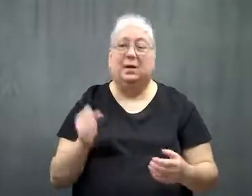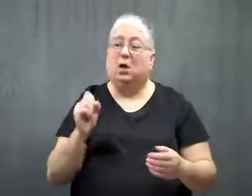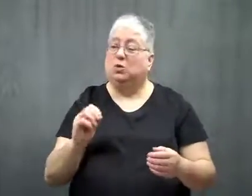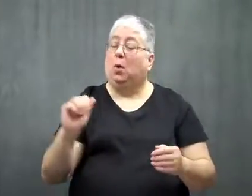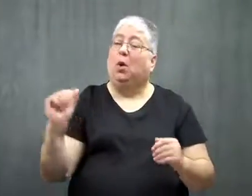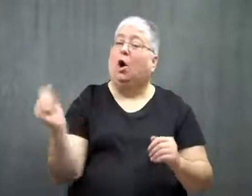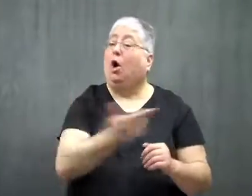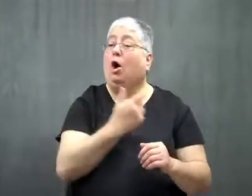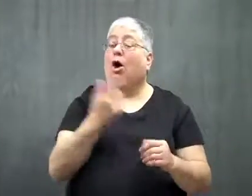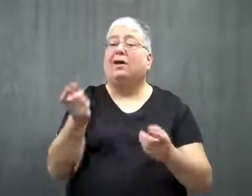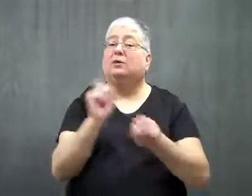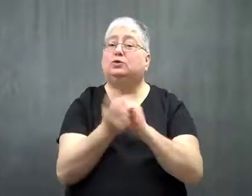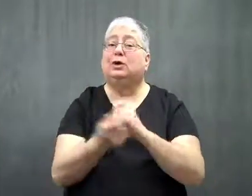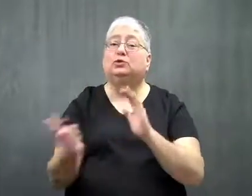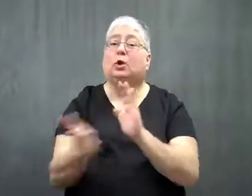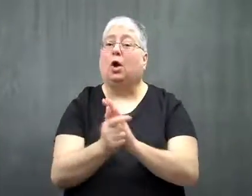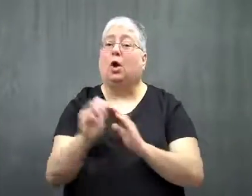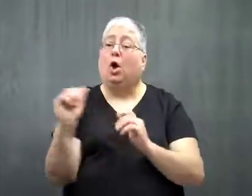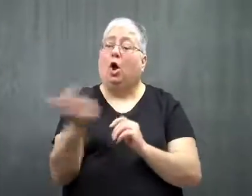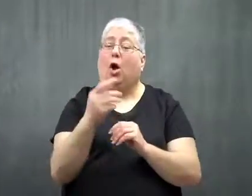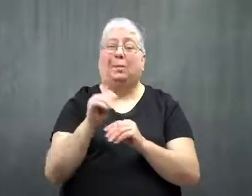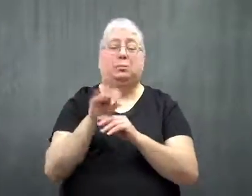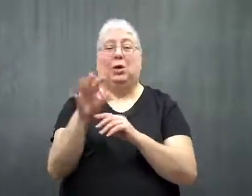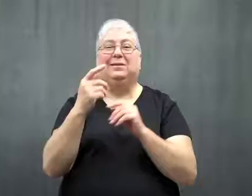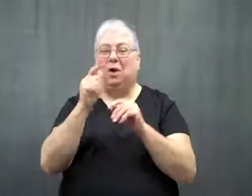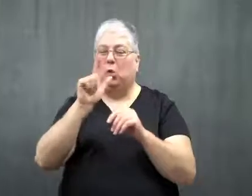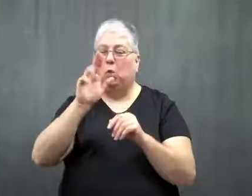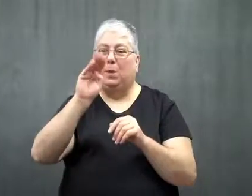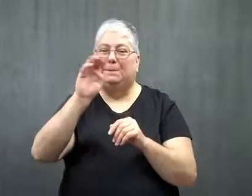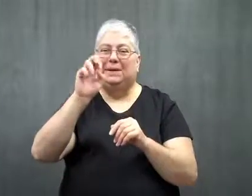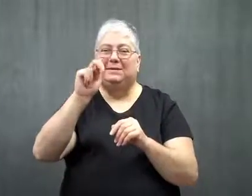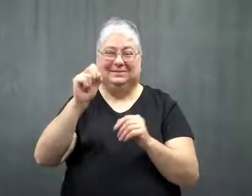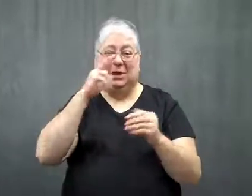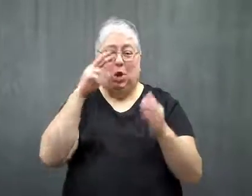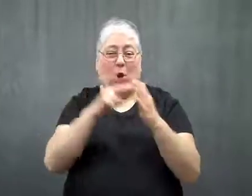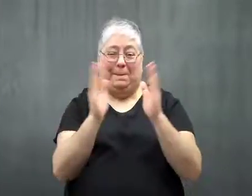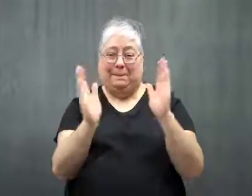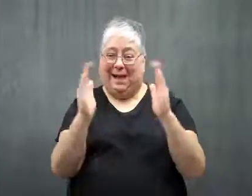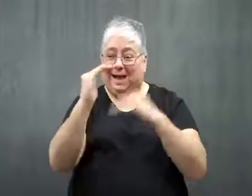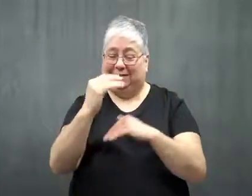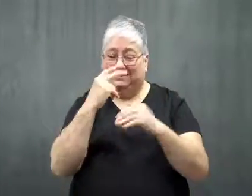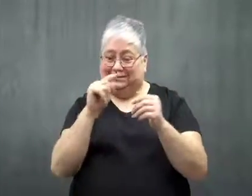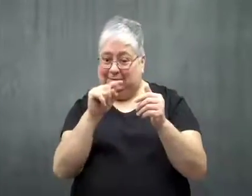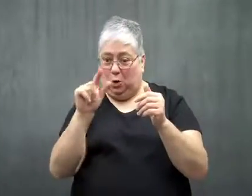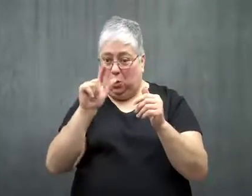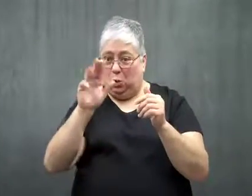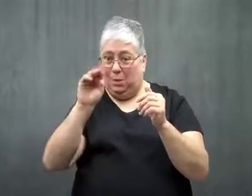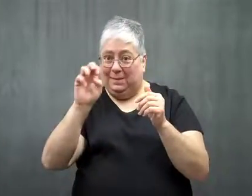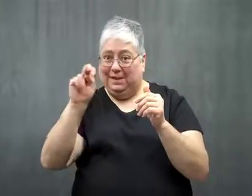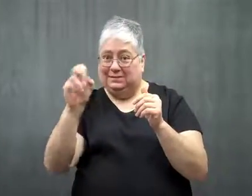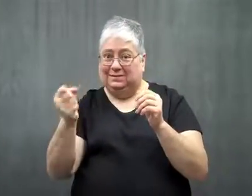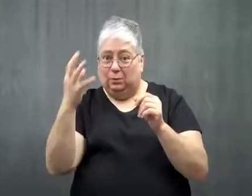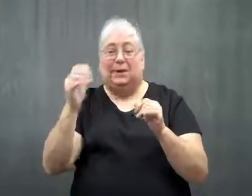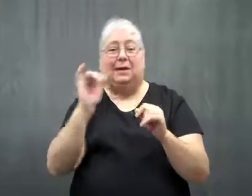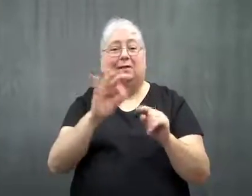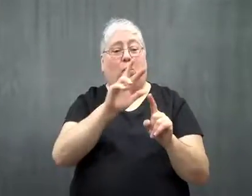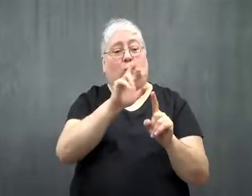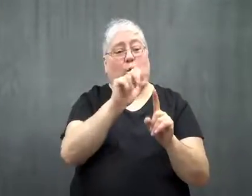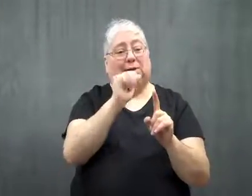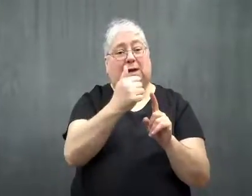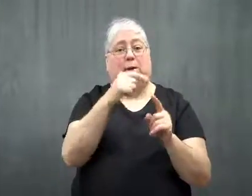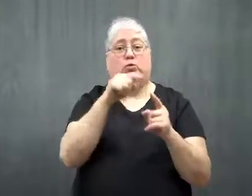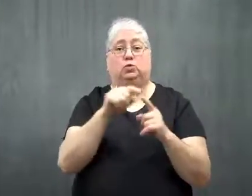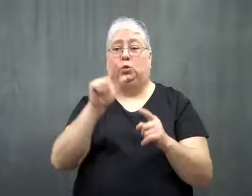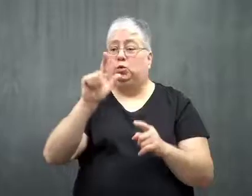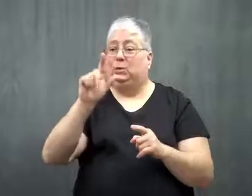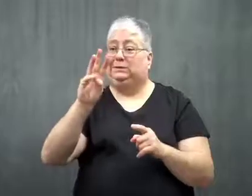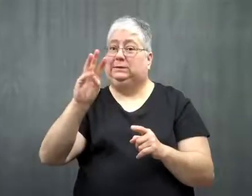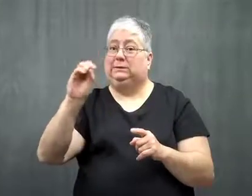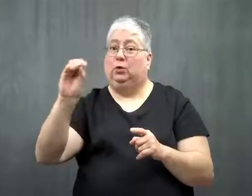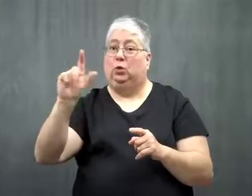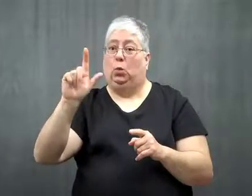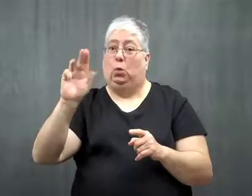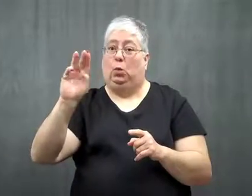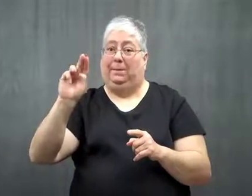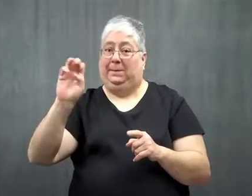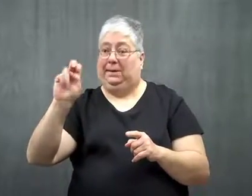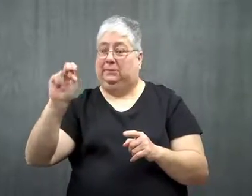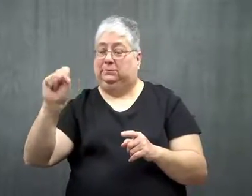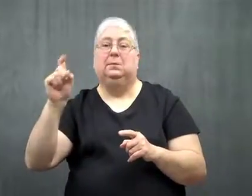All bulbs from 310 to 2600 lumens as stated on the box must